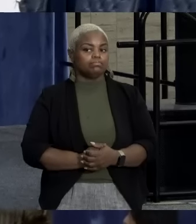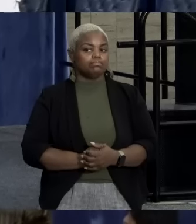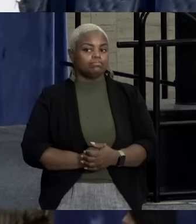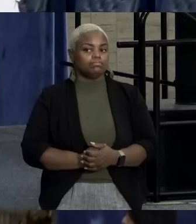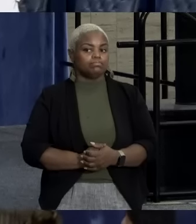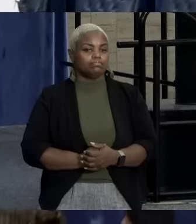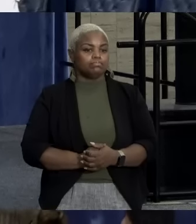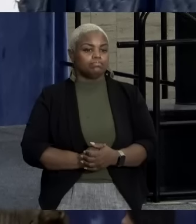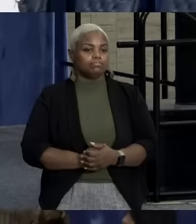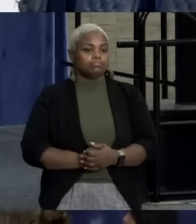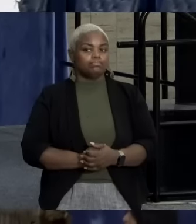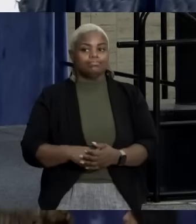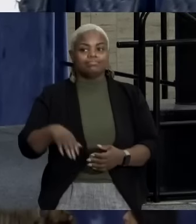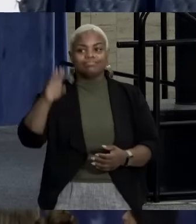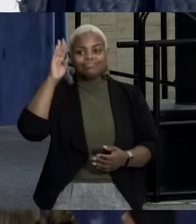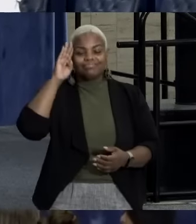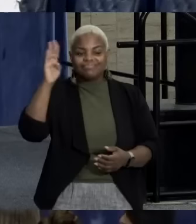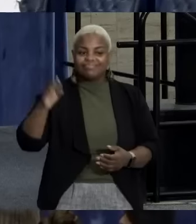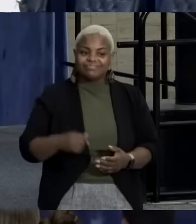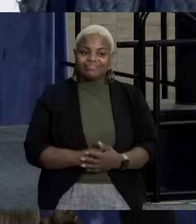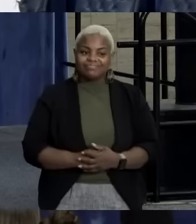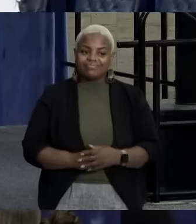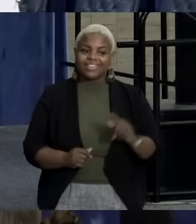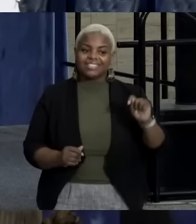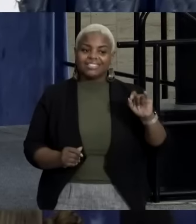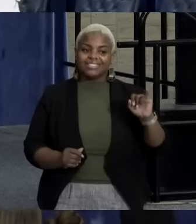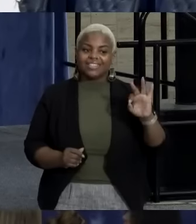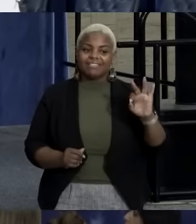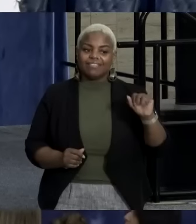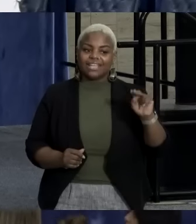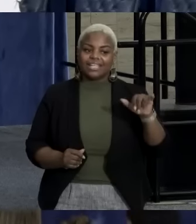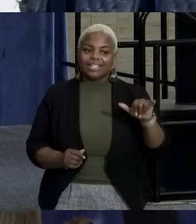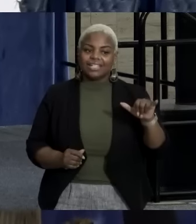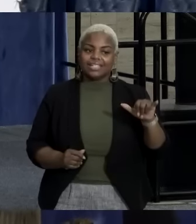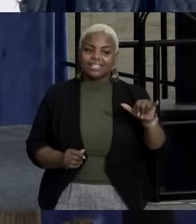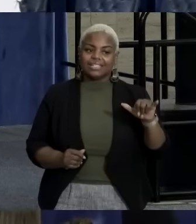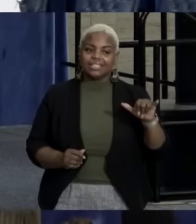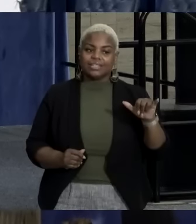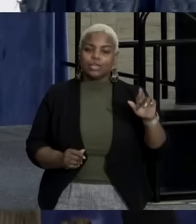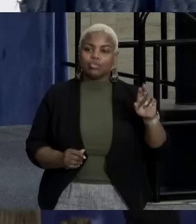Tiffany Ryder: Hi. Tiffany Ryder, Red Flag Media. I practiced in emergency medicine,